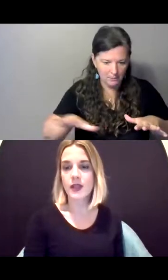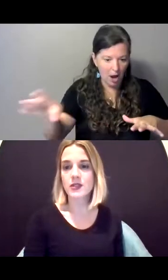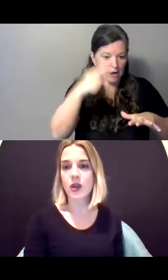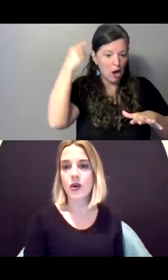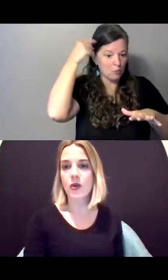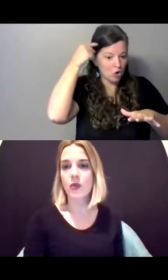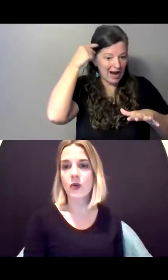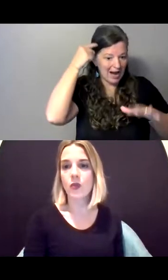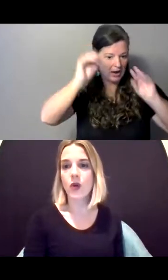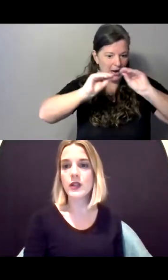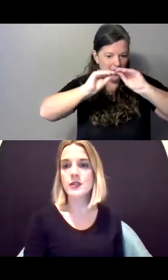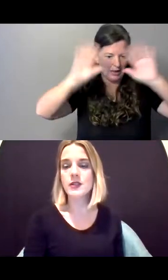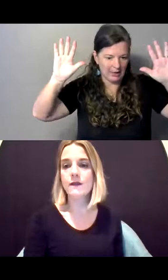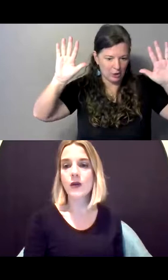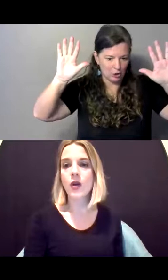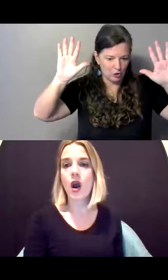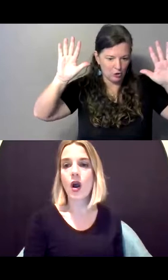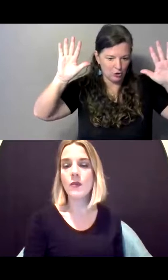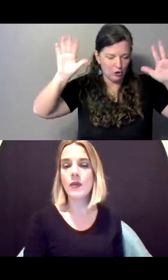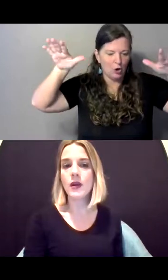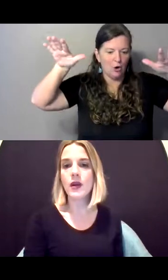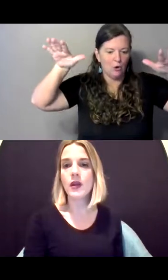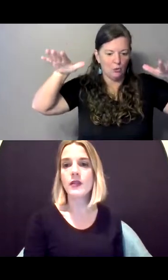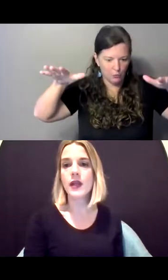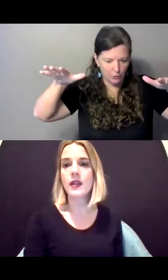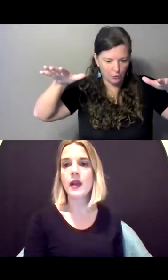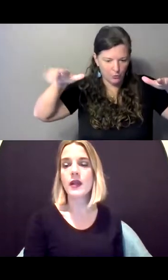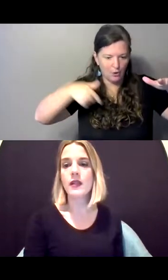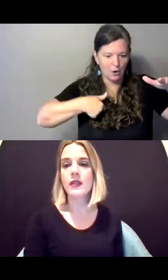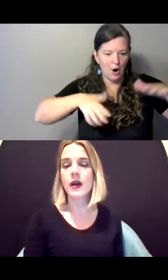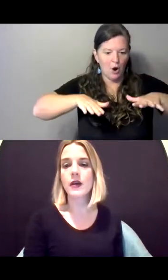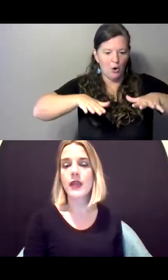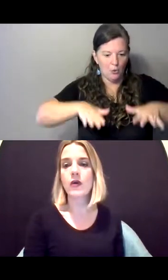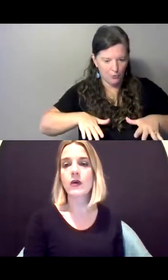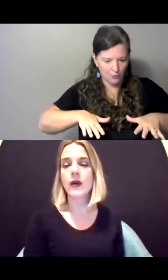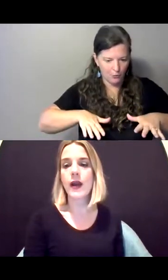and so once they feel calm, then the, they will,